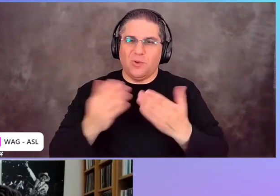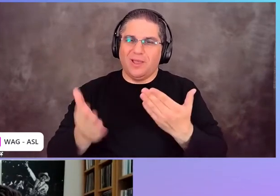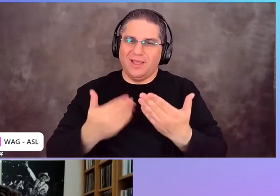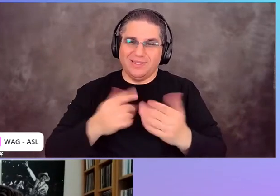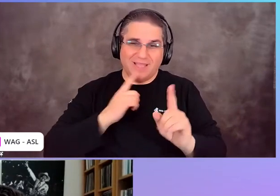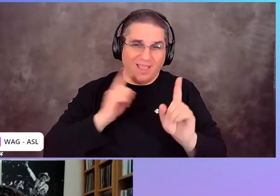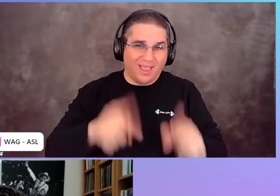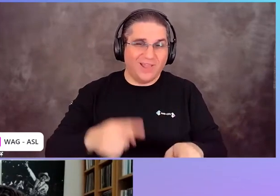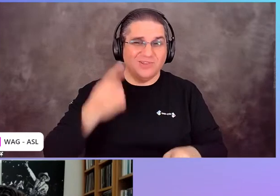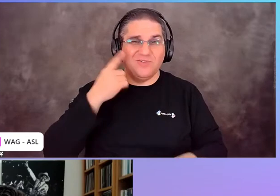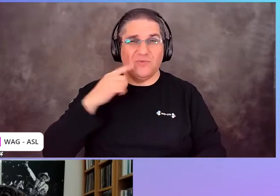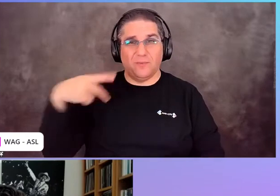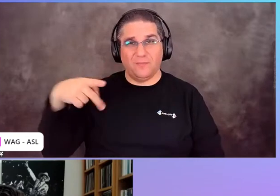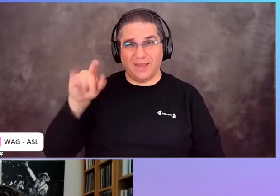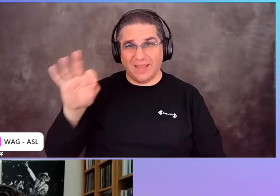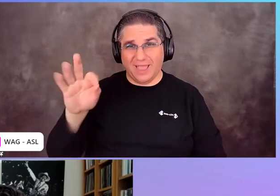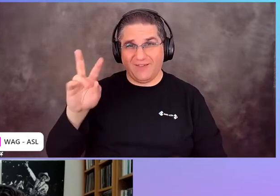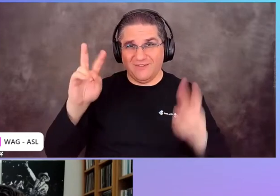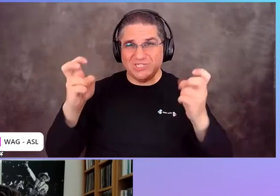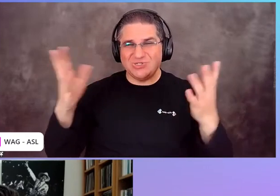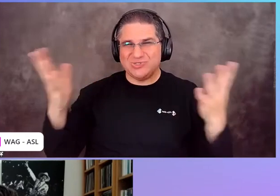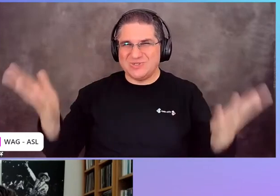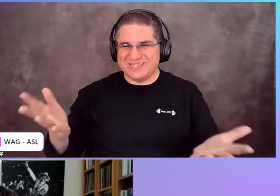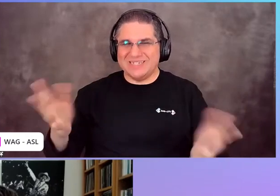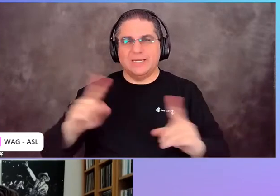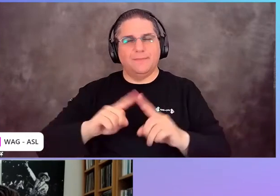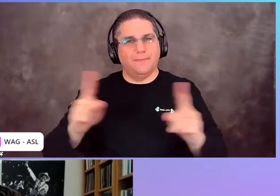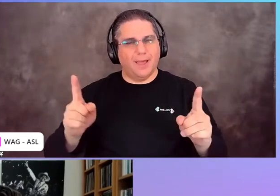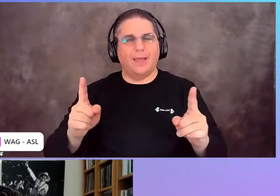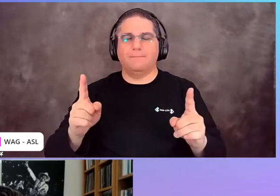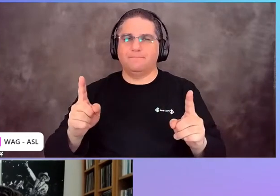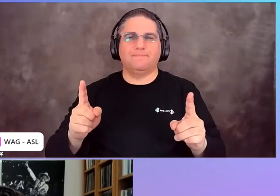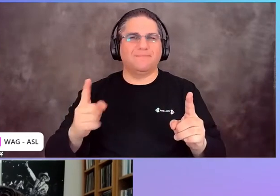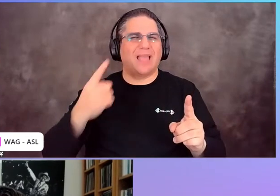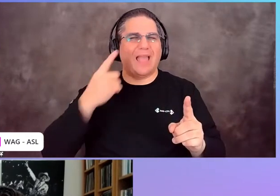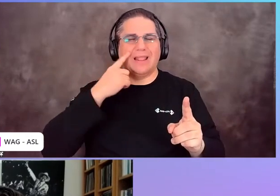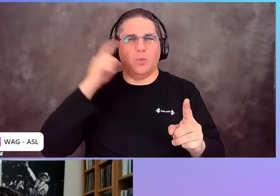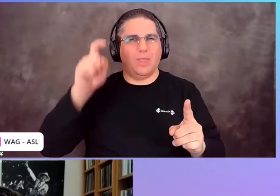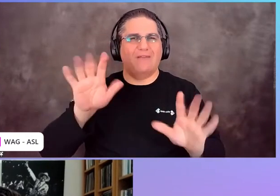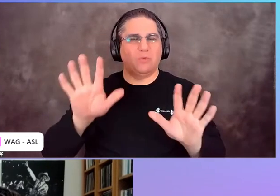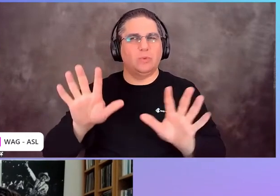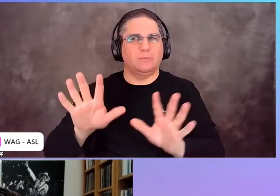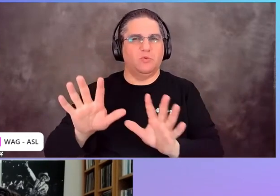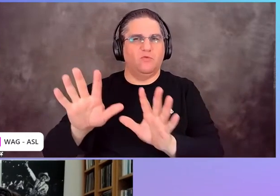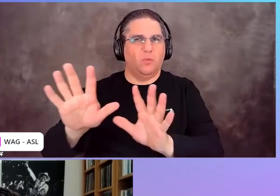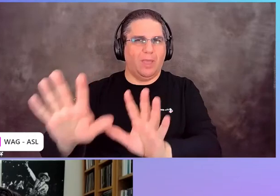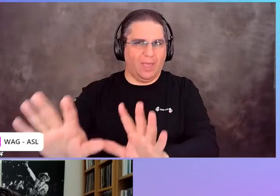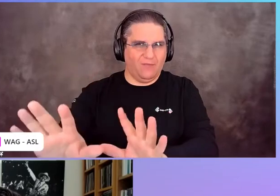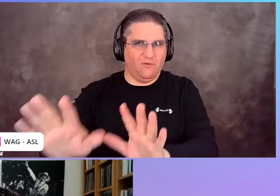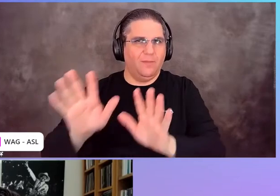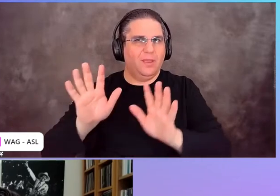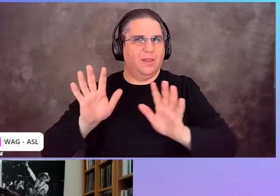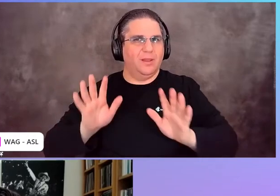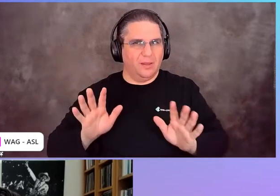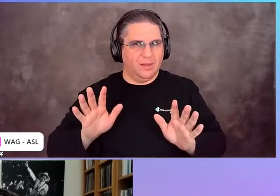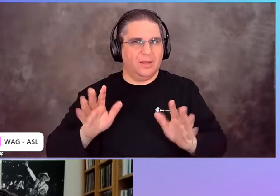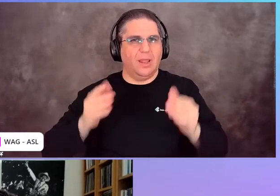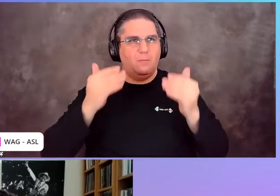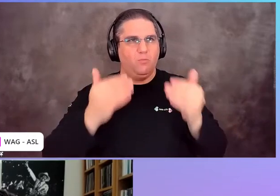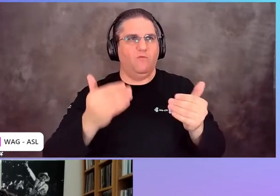be accessible. That is something that a public body can do straight away. I wish there was an easy answer to